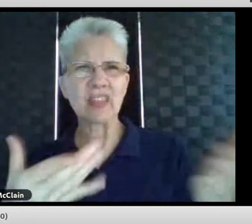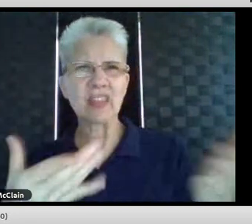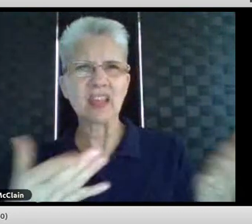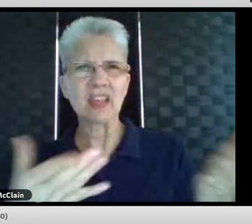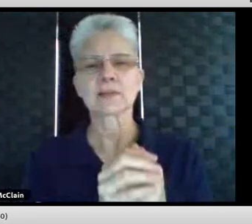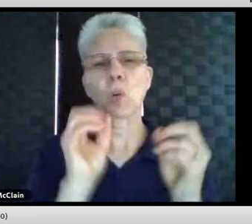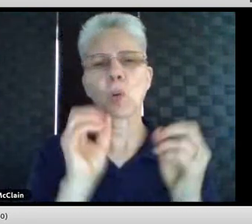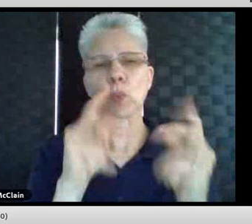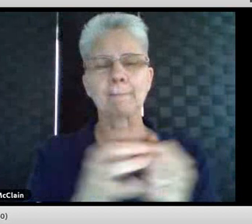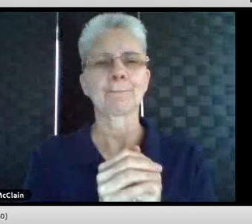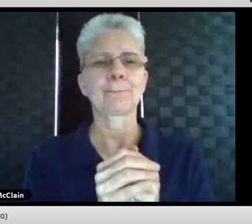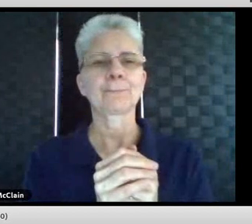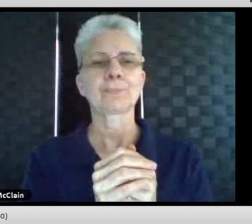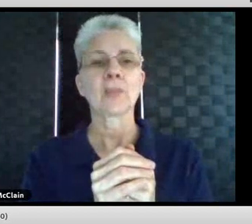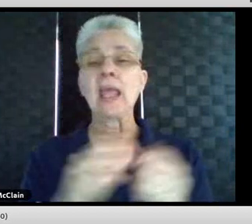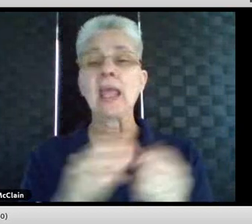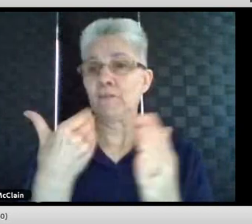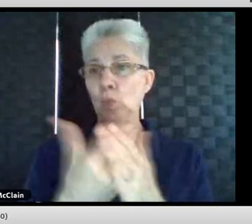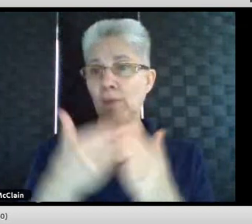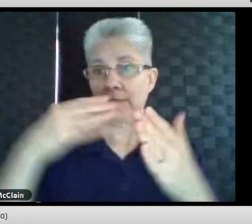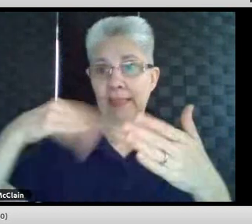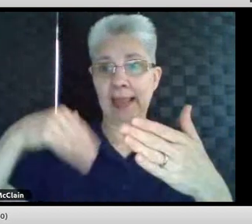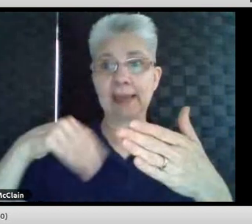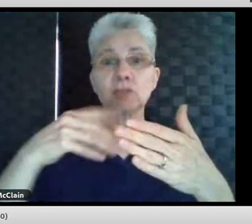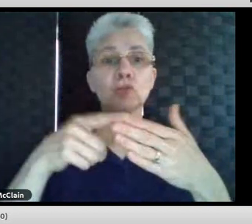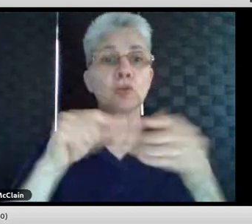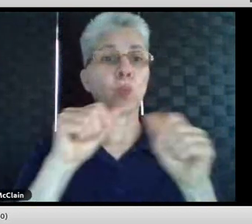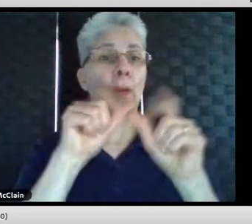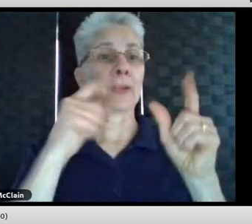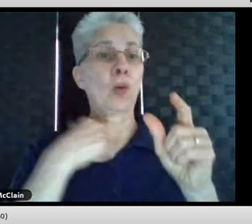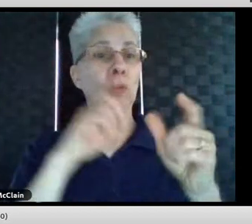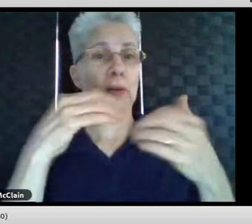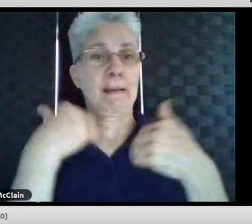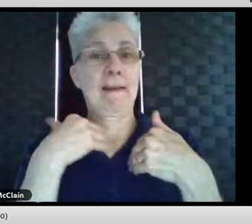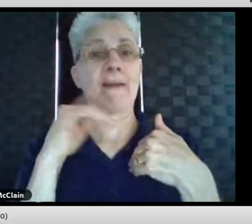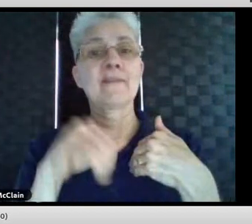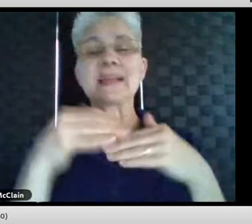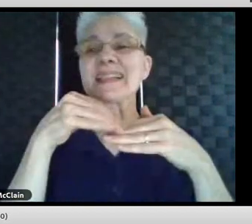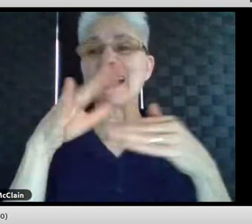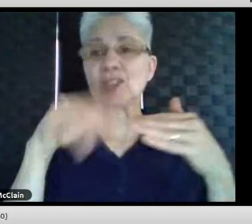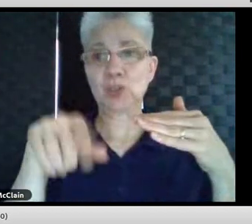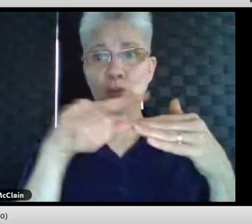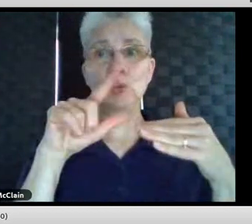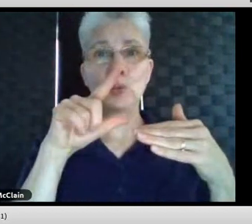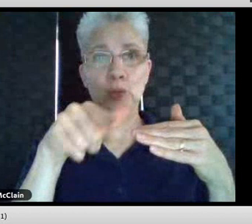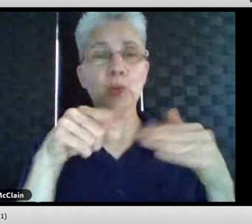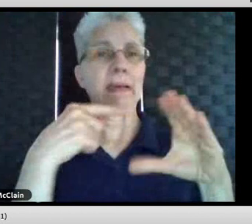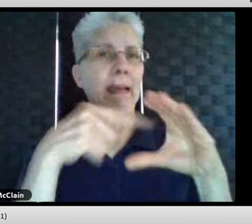Okay, so if you came late to the webinar, we are going to have this sent to you, sent to your e-mail, so no worries.